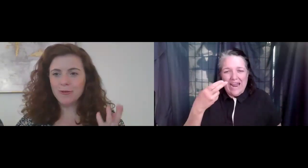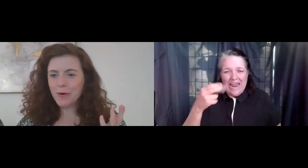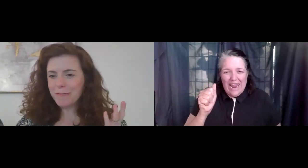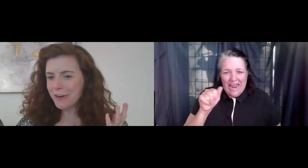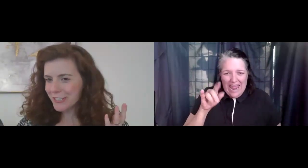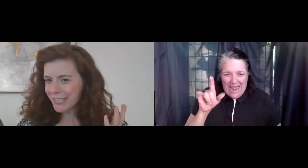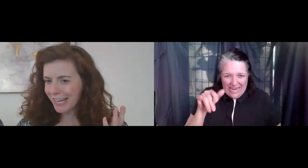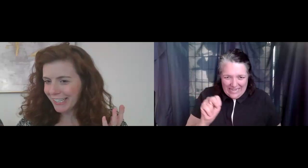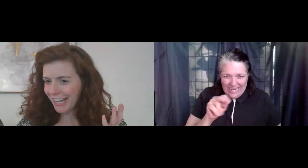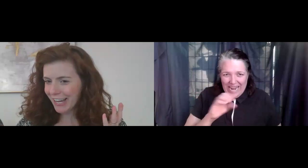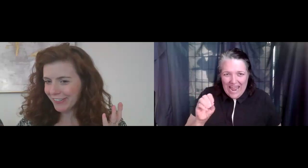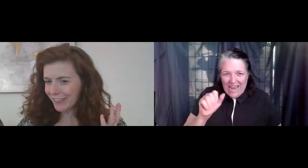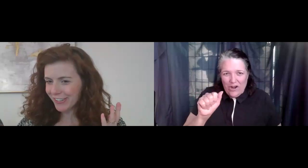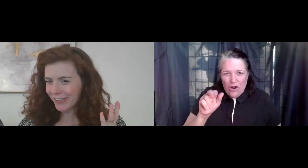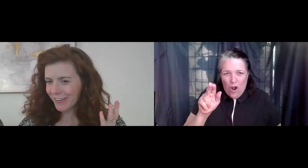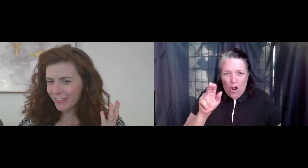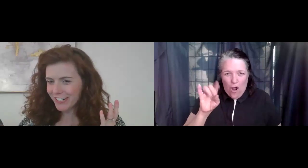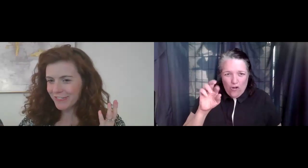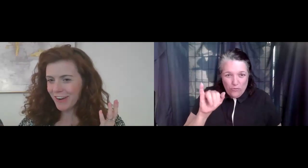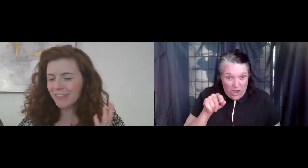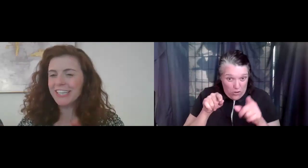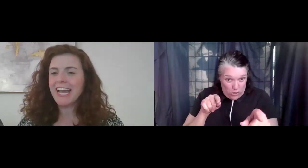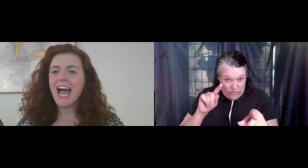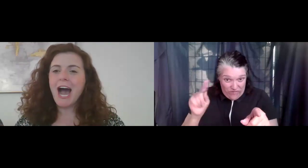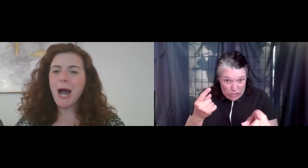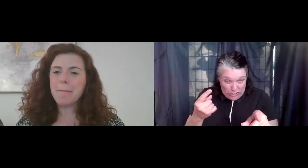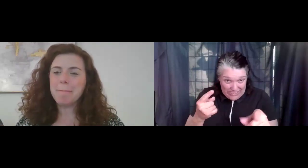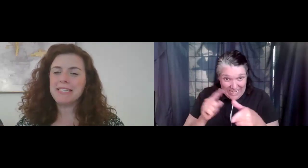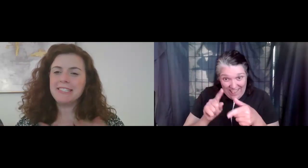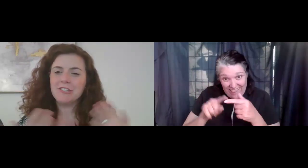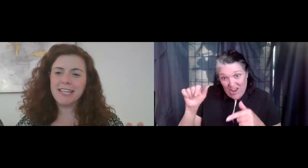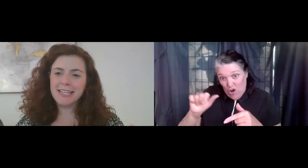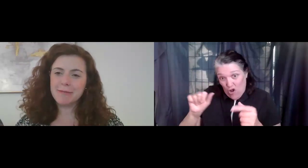know who is going first. Hayden, I don't know if you're going to go first, probably, but just take